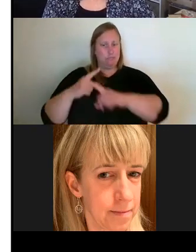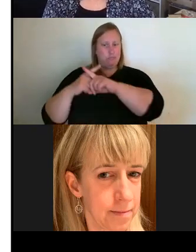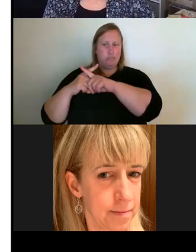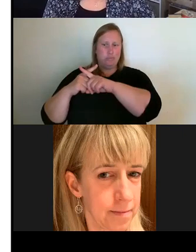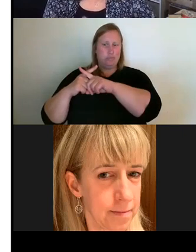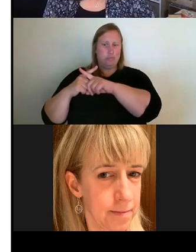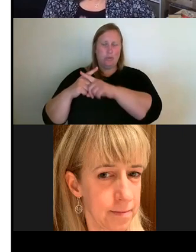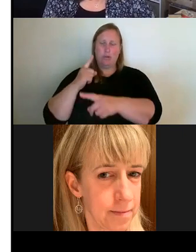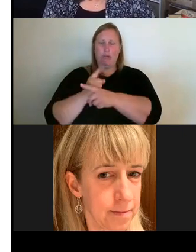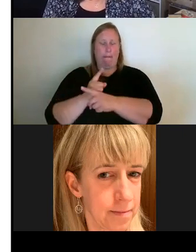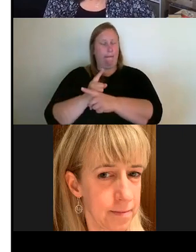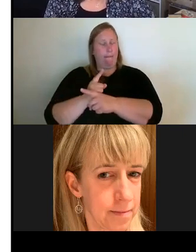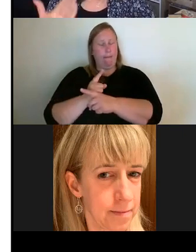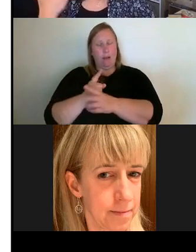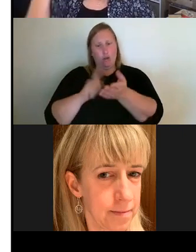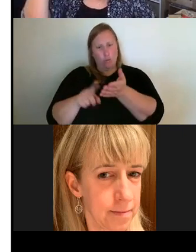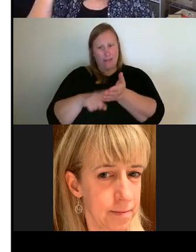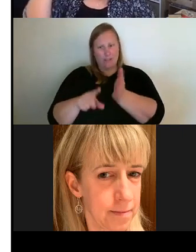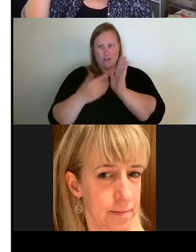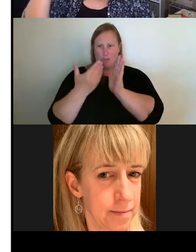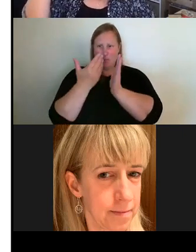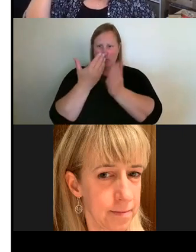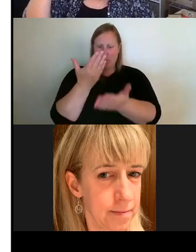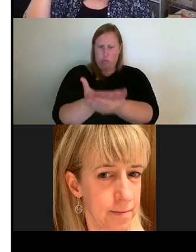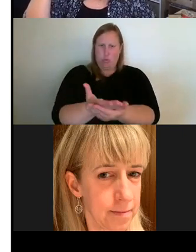are right. Research has shown people with cognitive overload